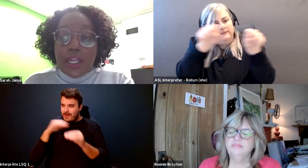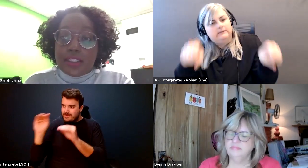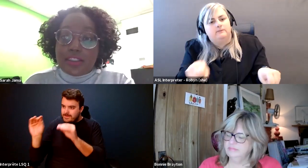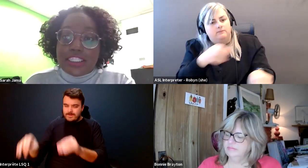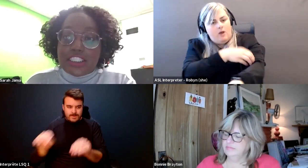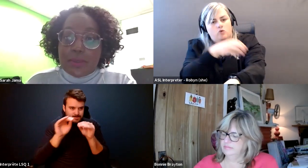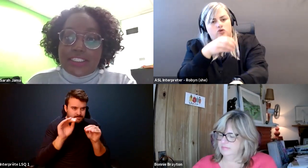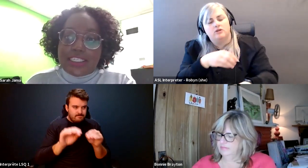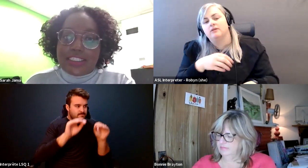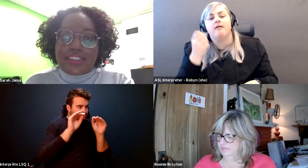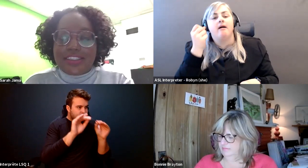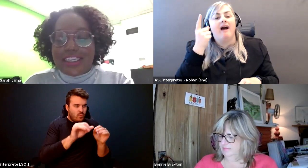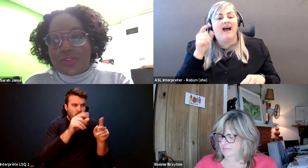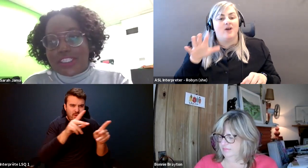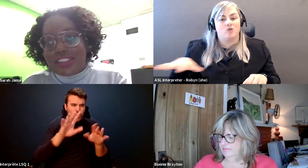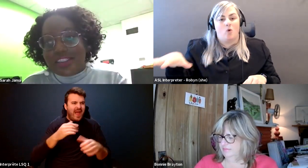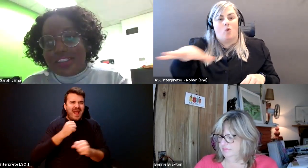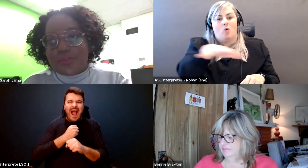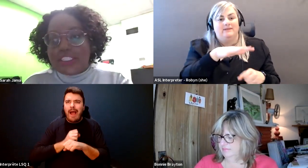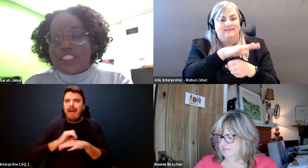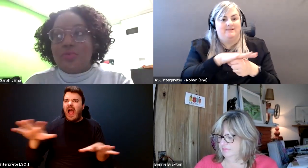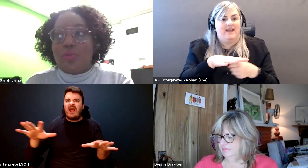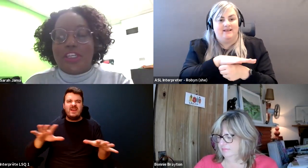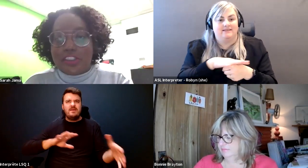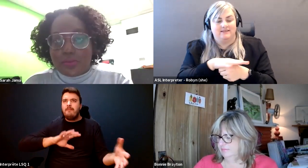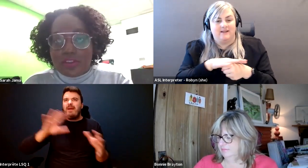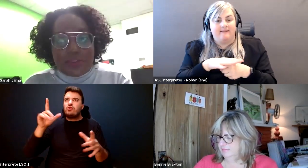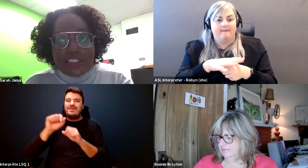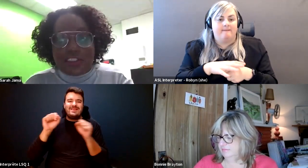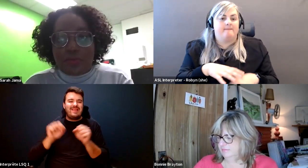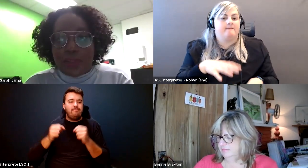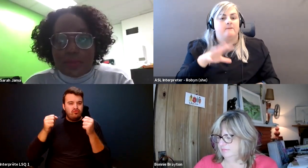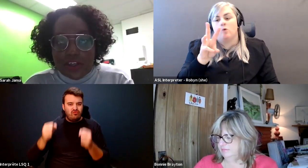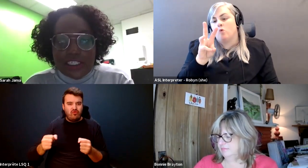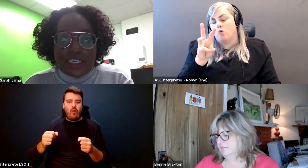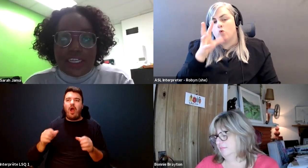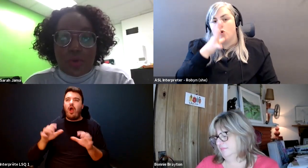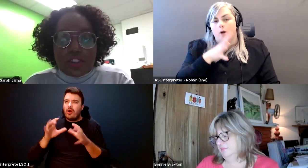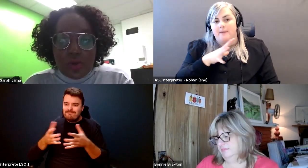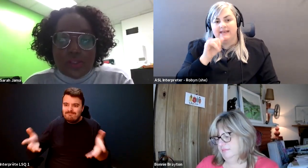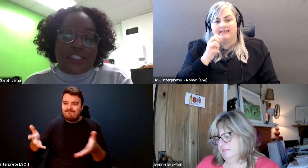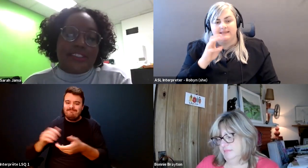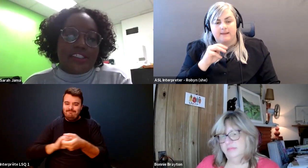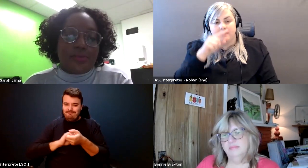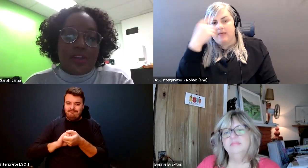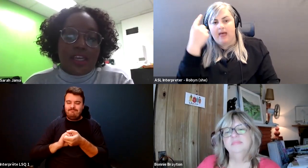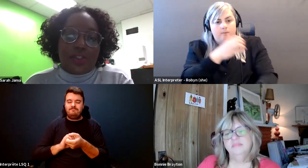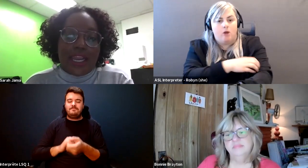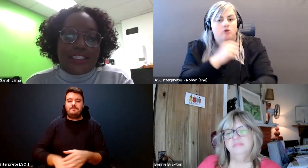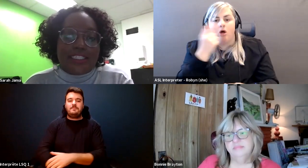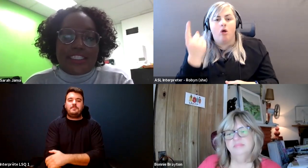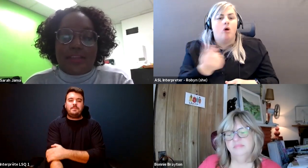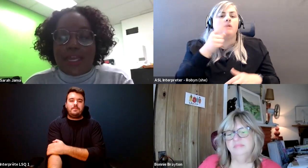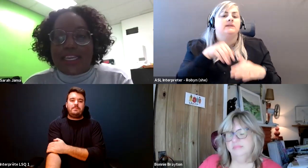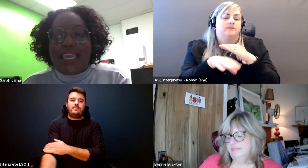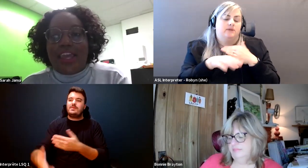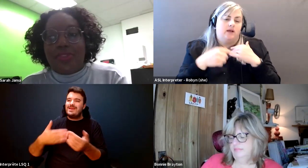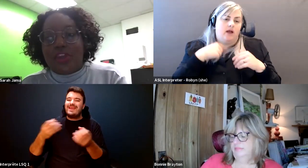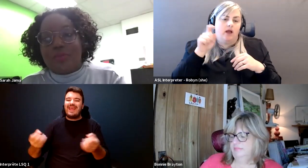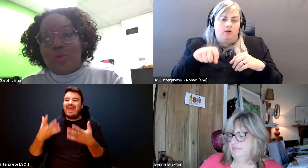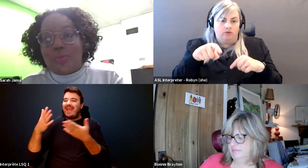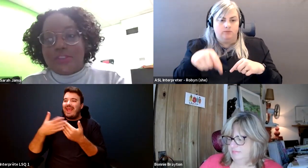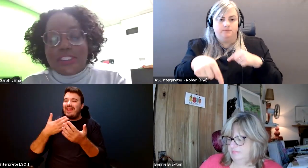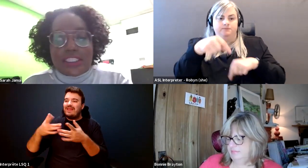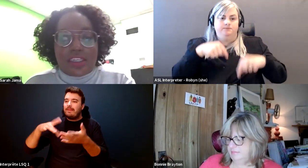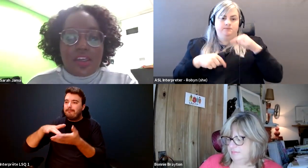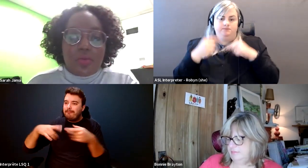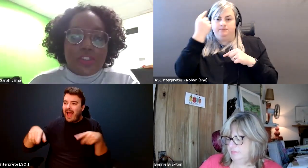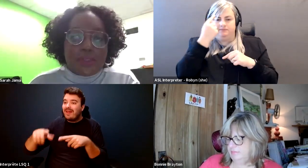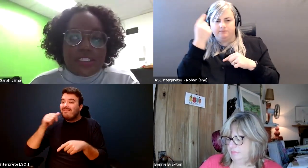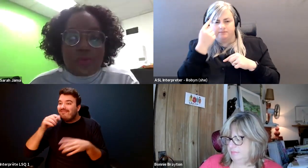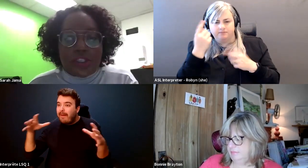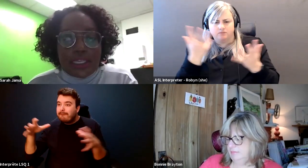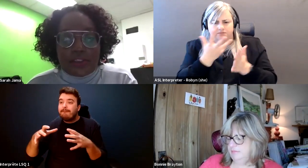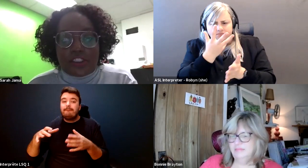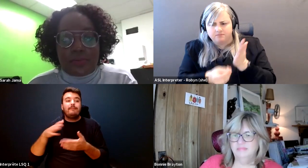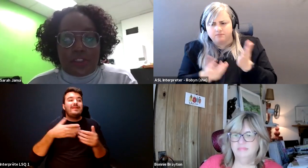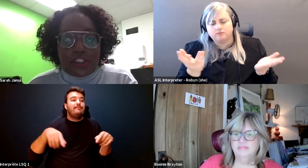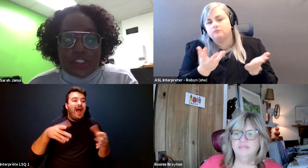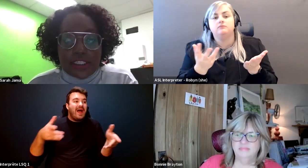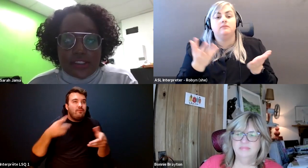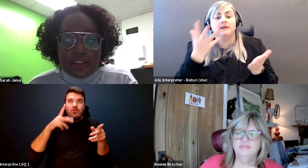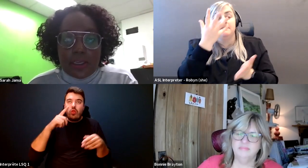Sarah Jama: But these spaces, that I was in spaces, a woman ISM spaces of black power weren't always accessible, and so I had to take a step back and think about what was missing what was missing was a lens of disability justice.